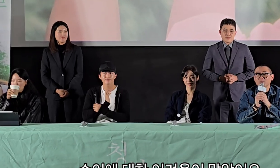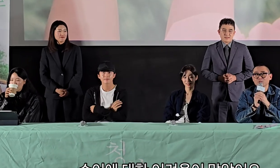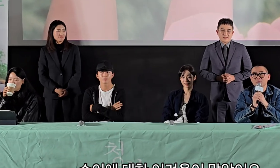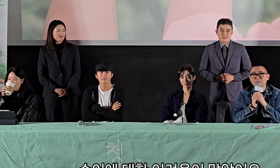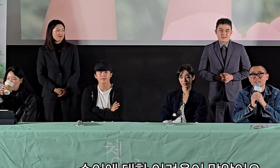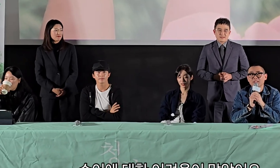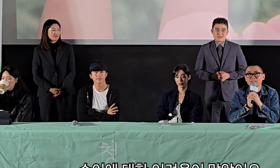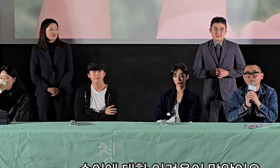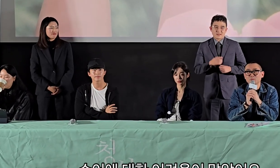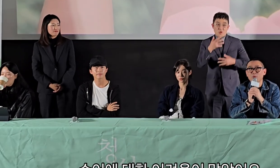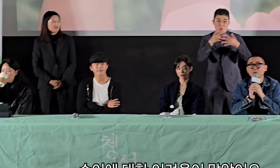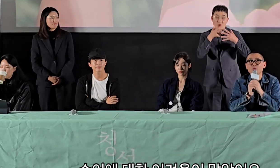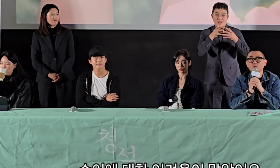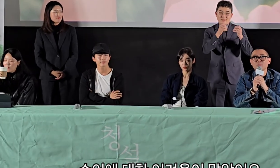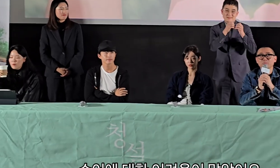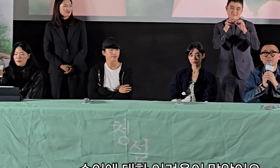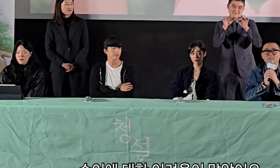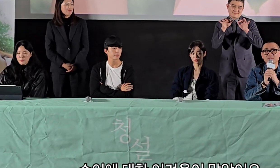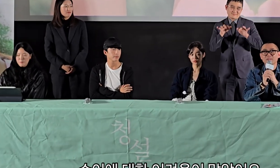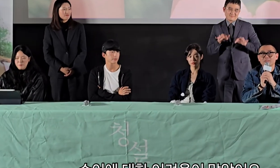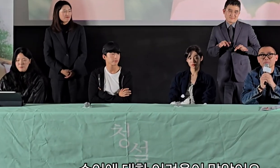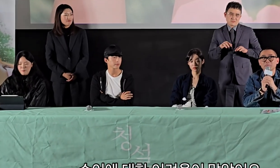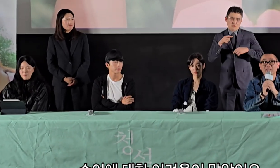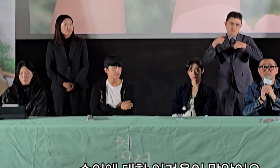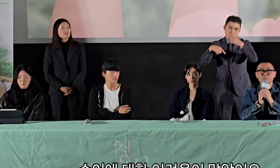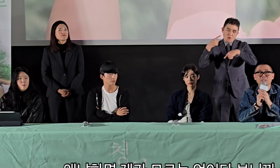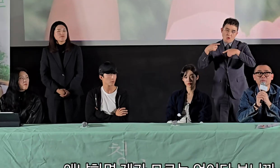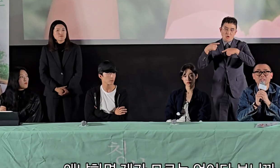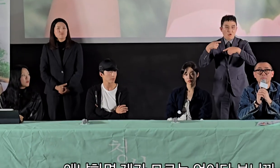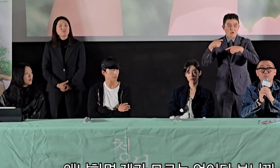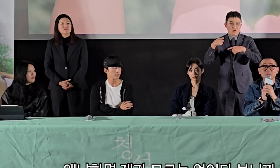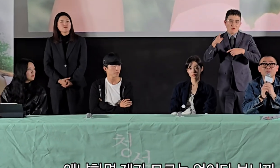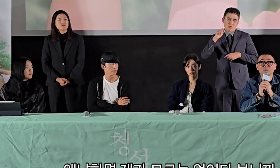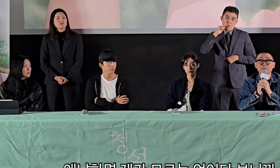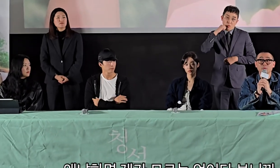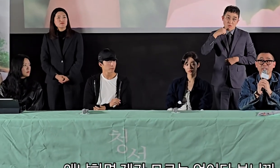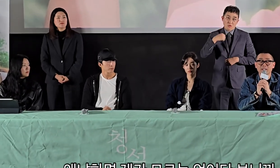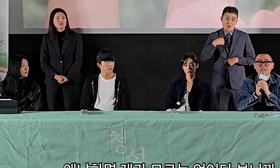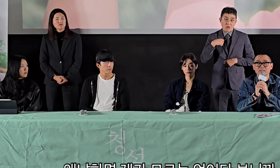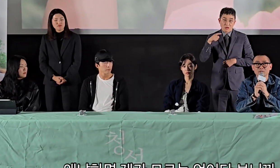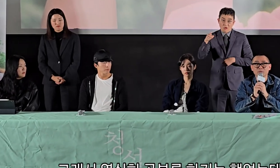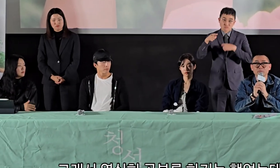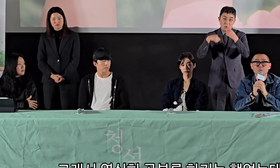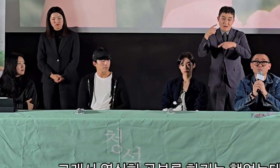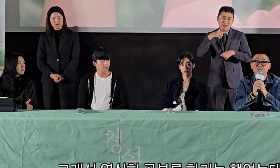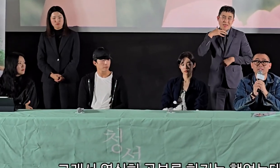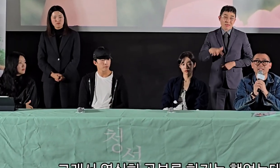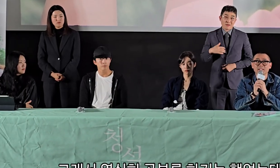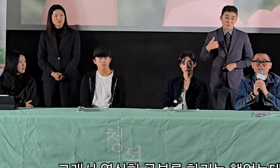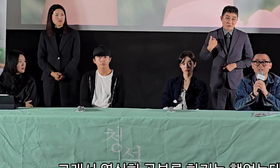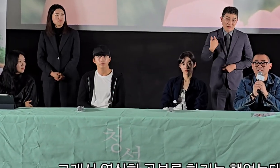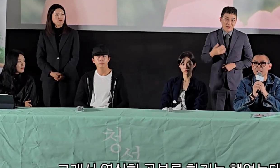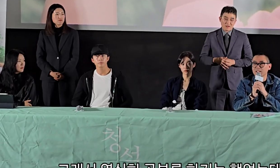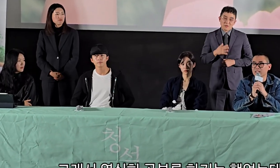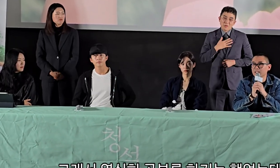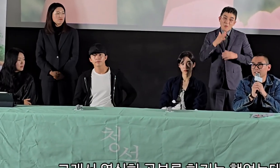I had a lot of difficulties with sign language because it was a language I didn't know, so I studied it hard, but